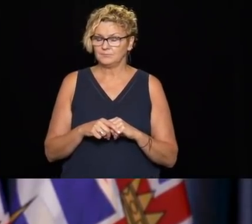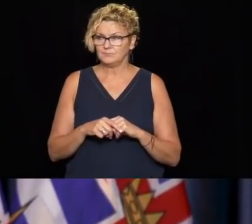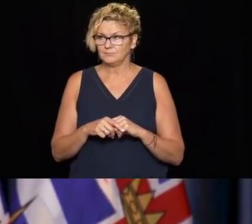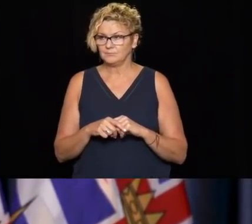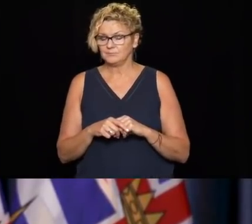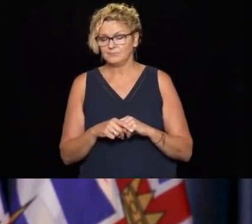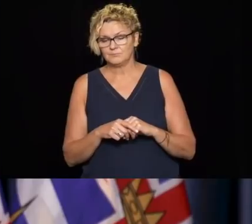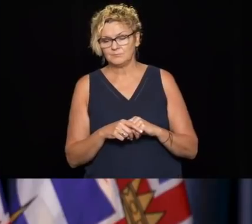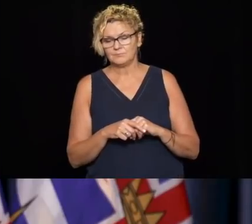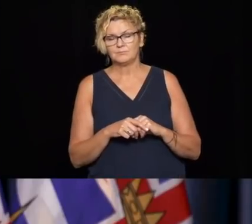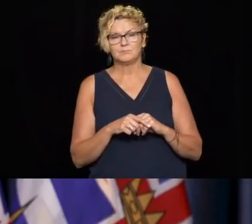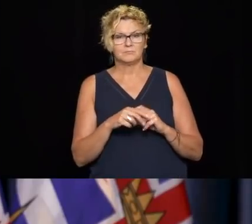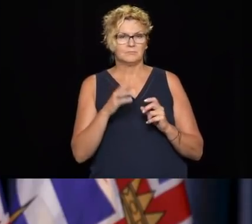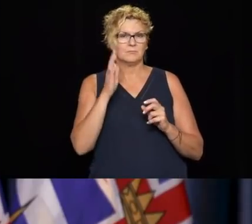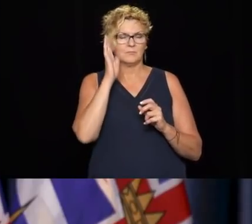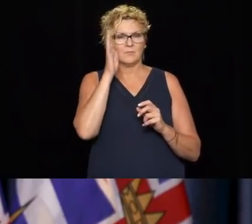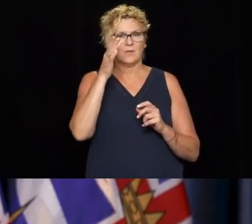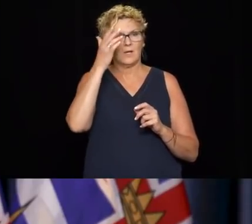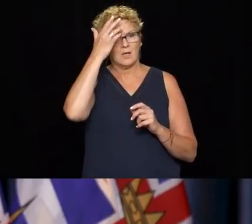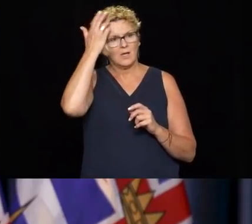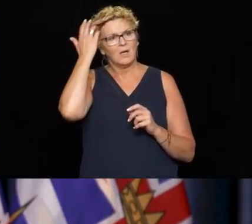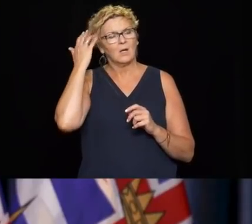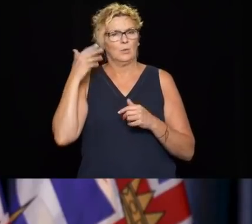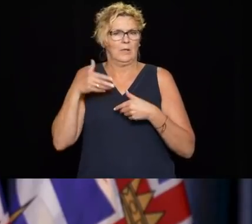by the sustained increase in the number of cases to July and August?